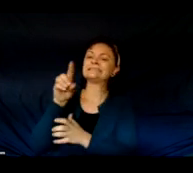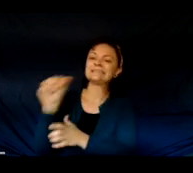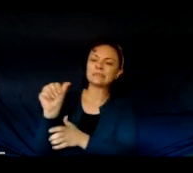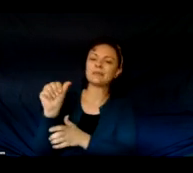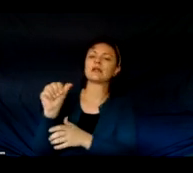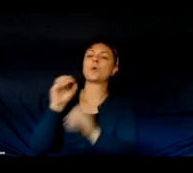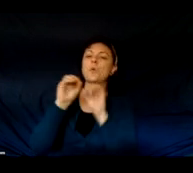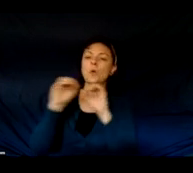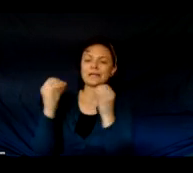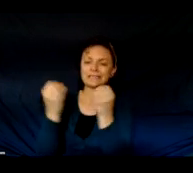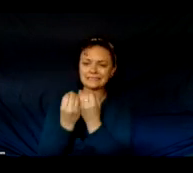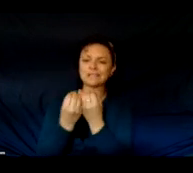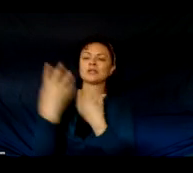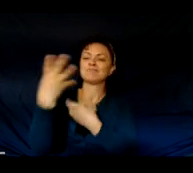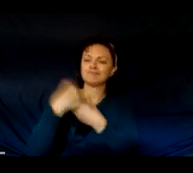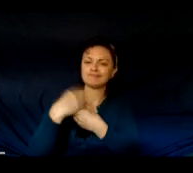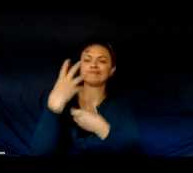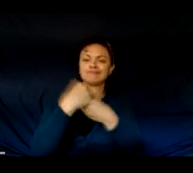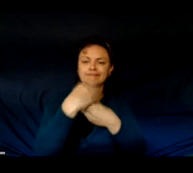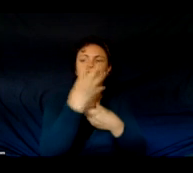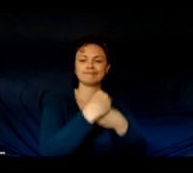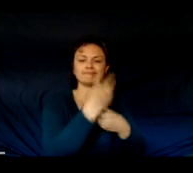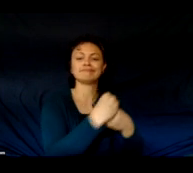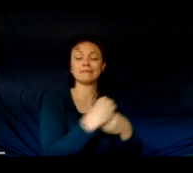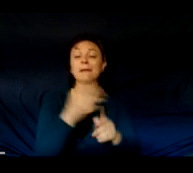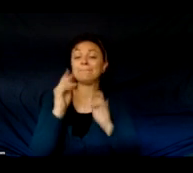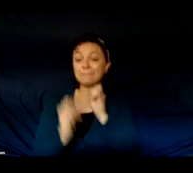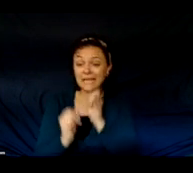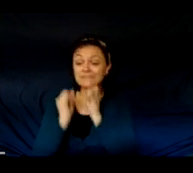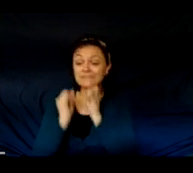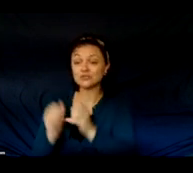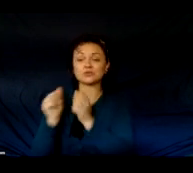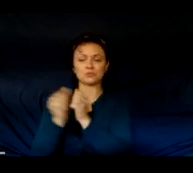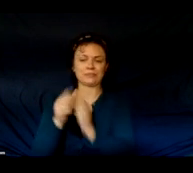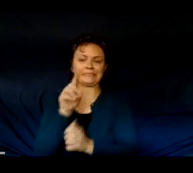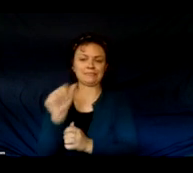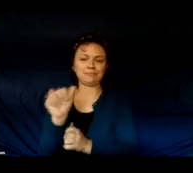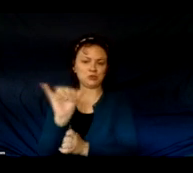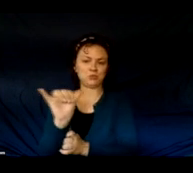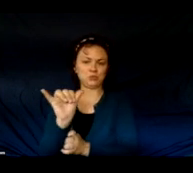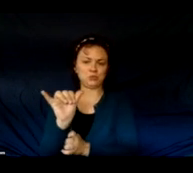and individuals with disabilities. And fostering true collaboration with